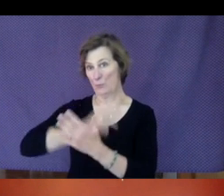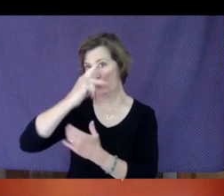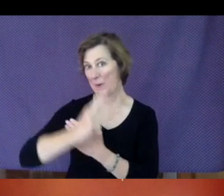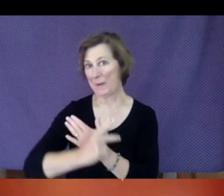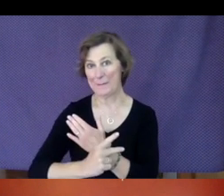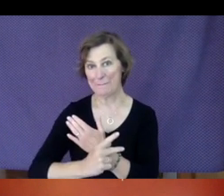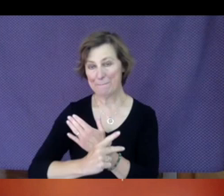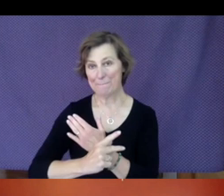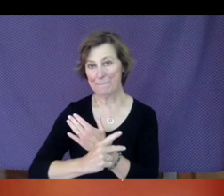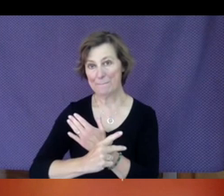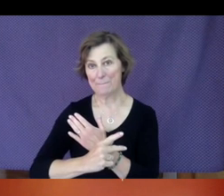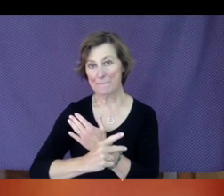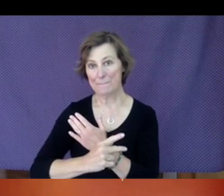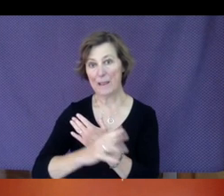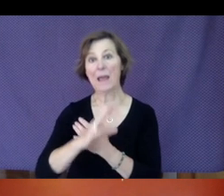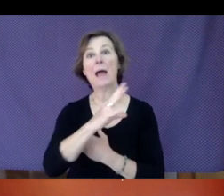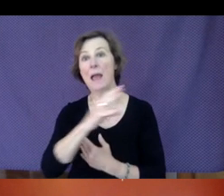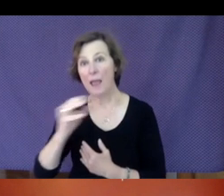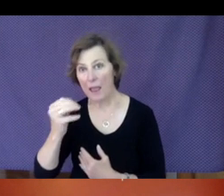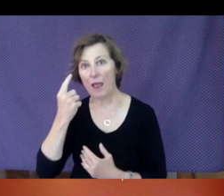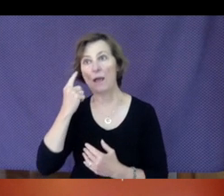And too, for all the children of the world.